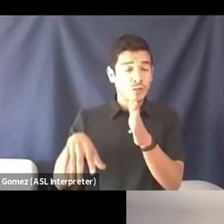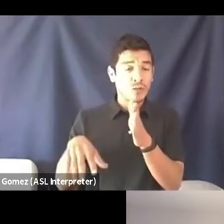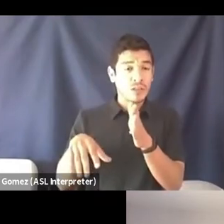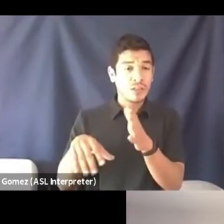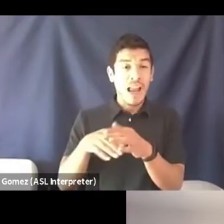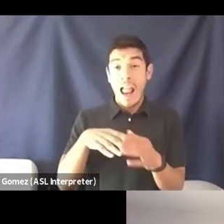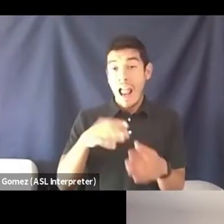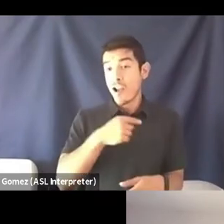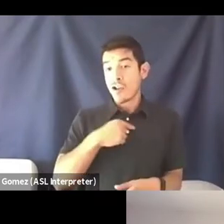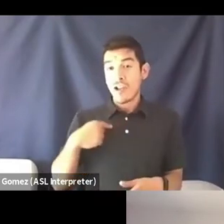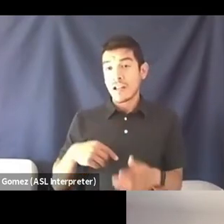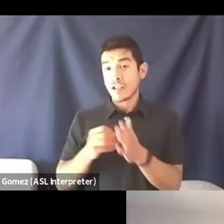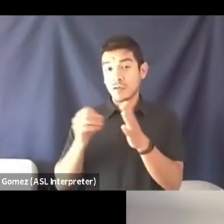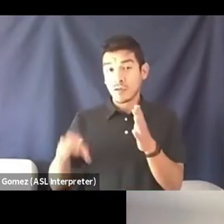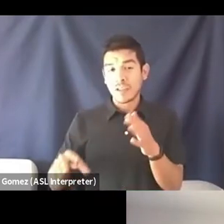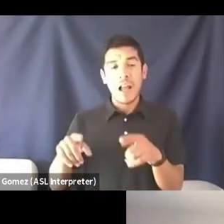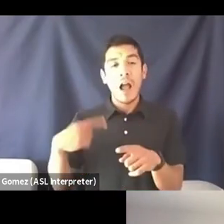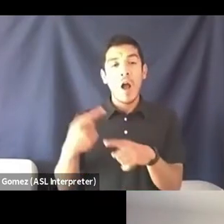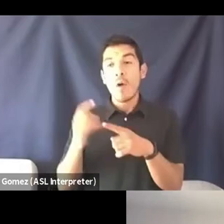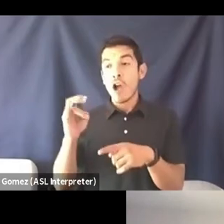And when Jenny would share with me